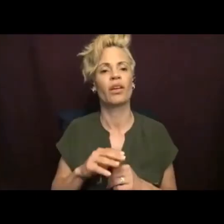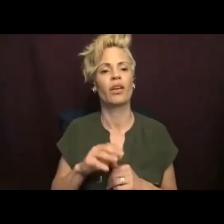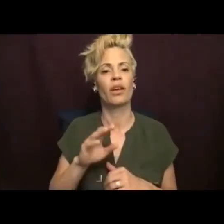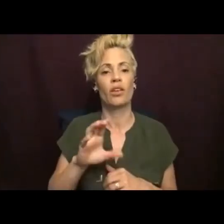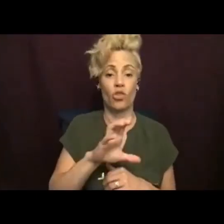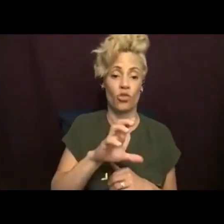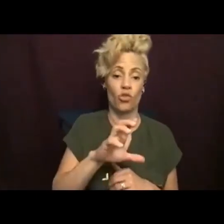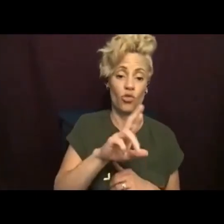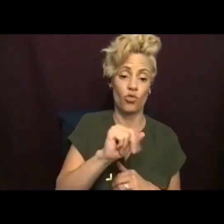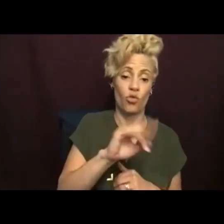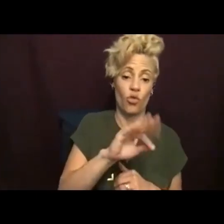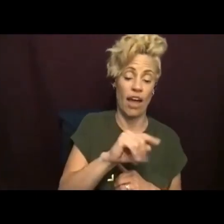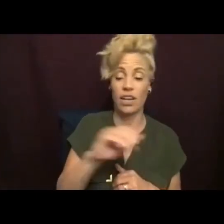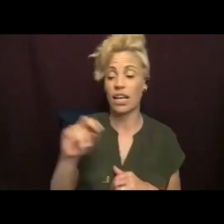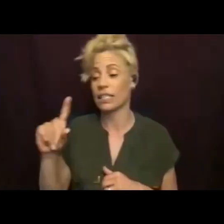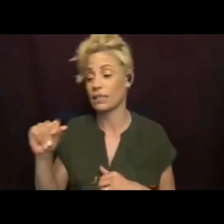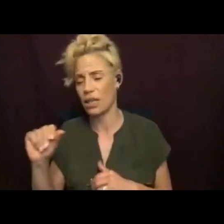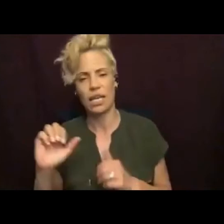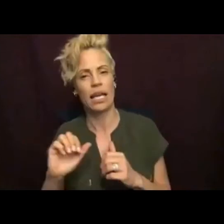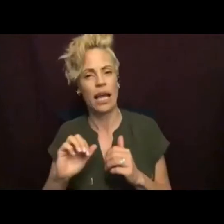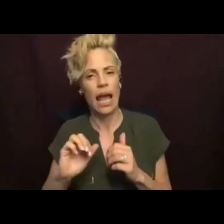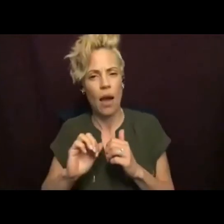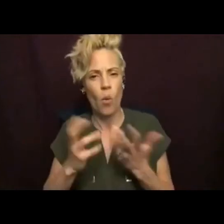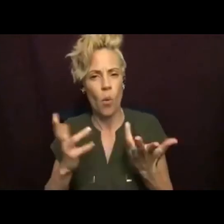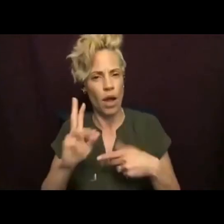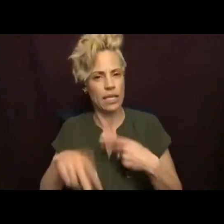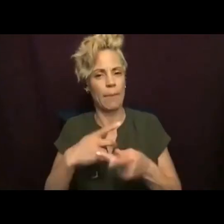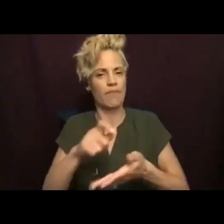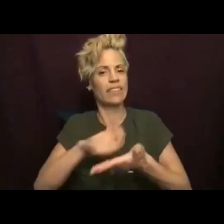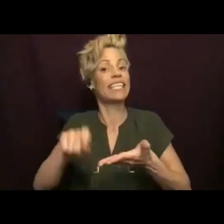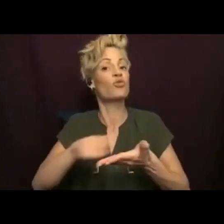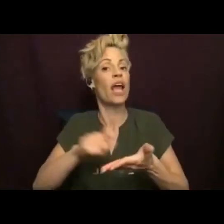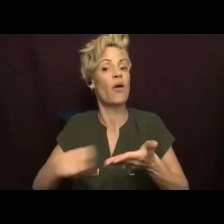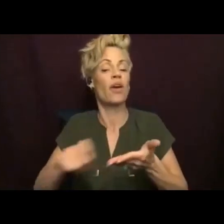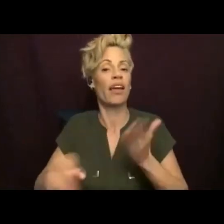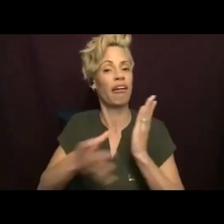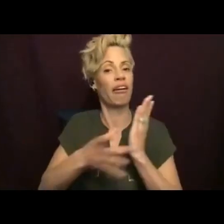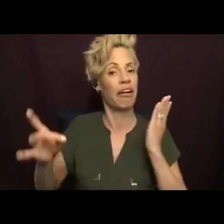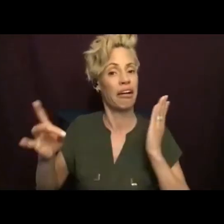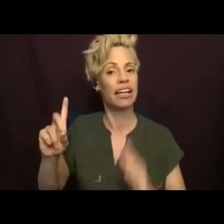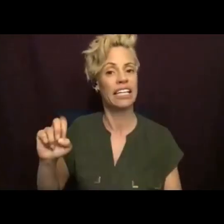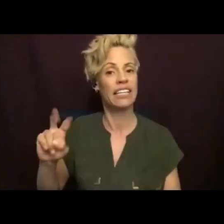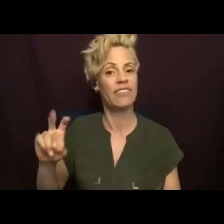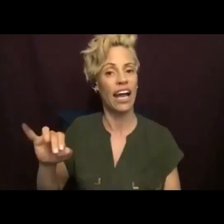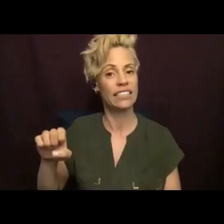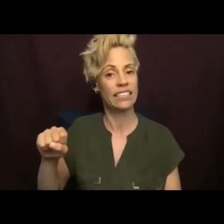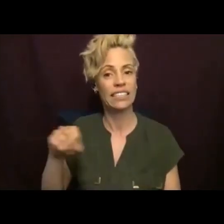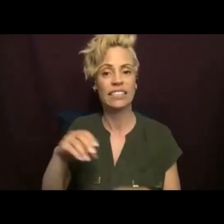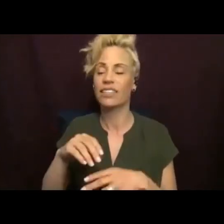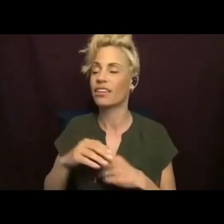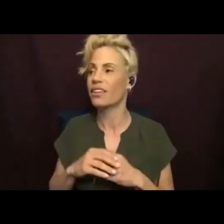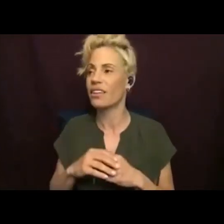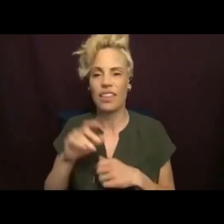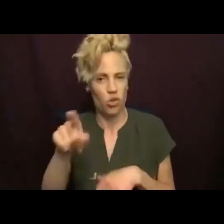are there certain literary devices in your toolbox that you're more drawn to or are you more drawn